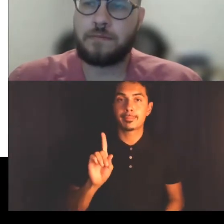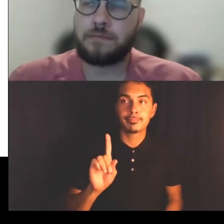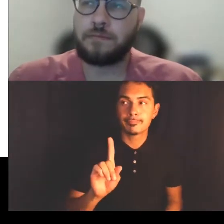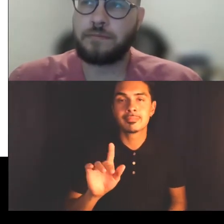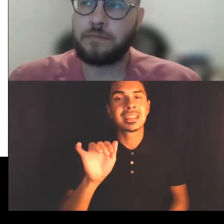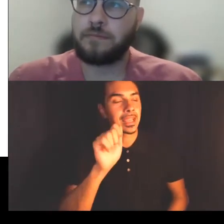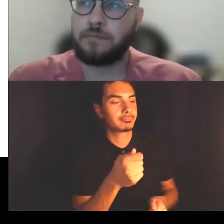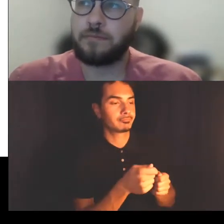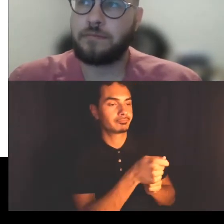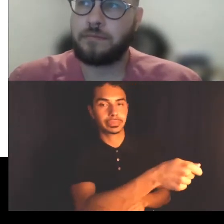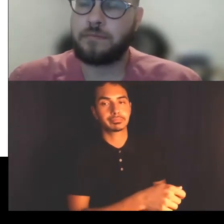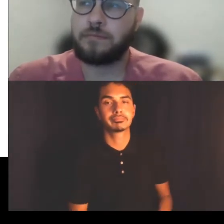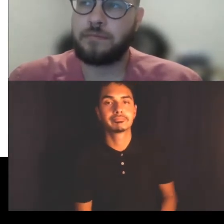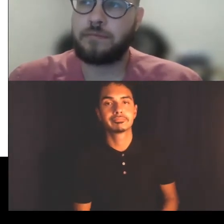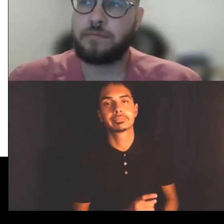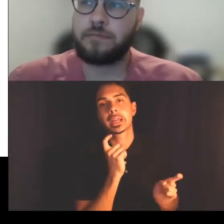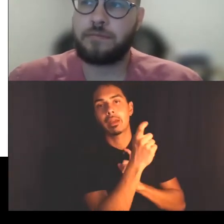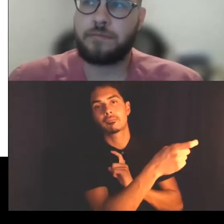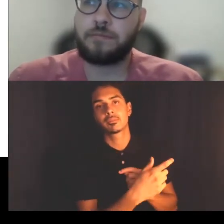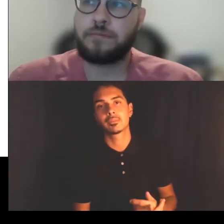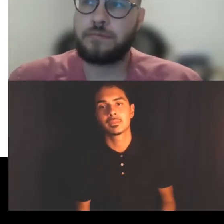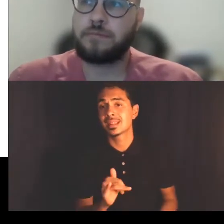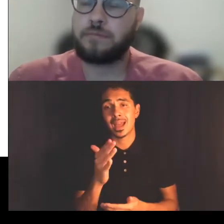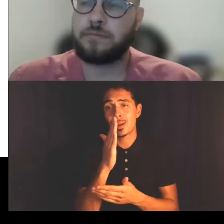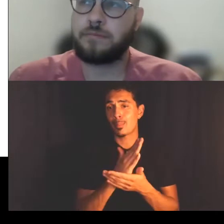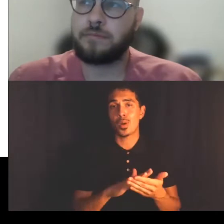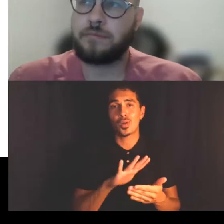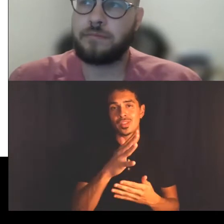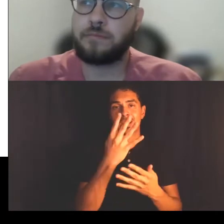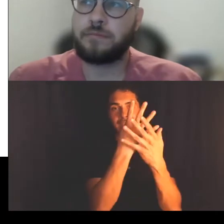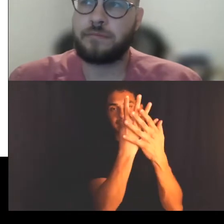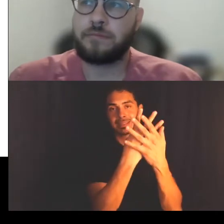and it was part of their intake process or part of,